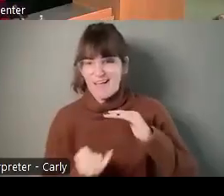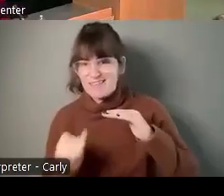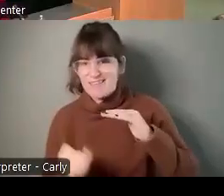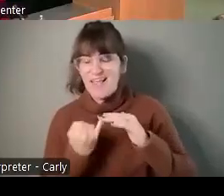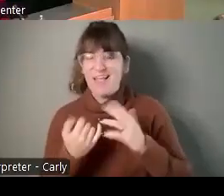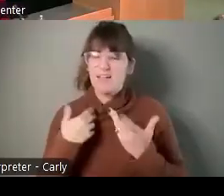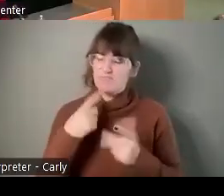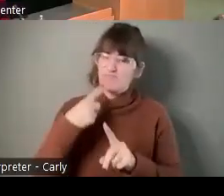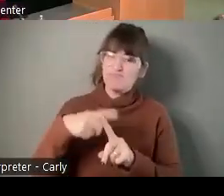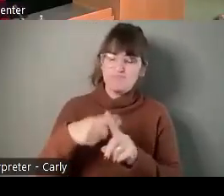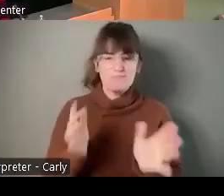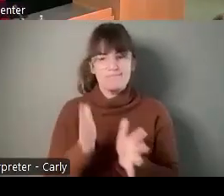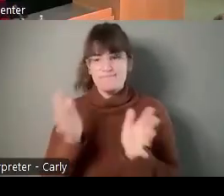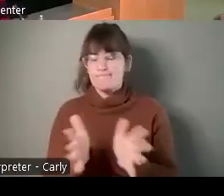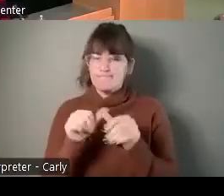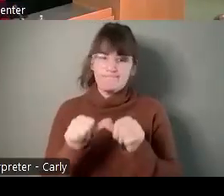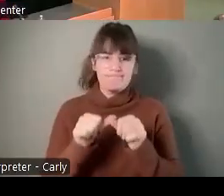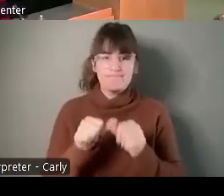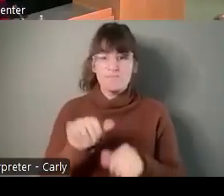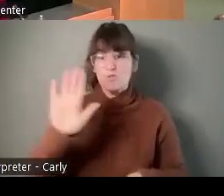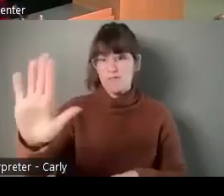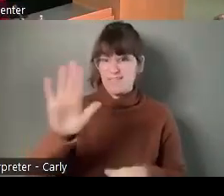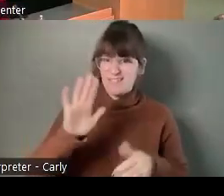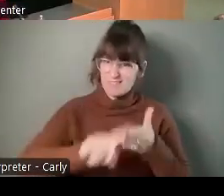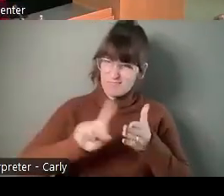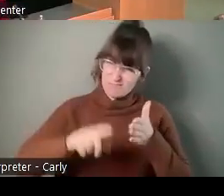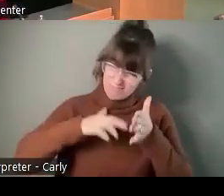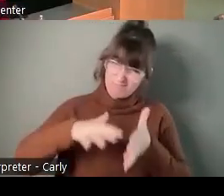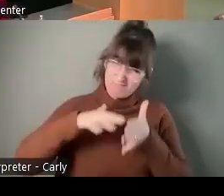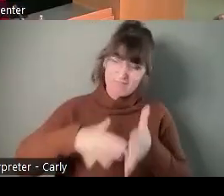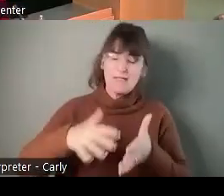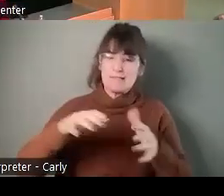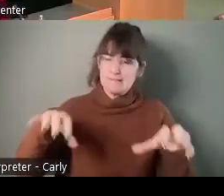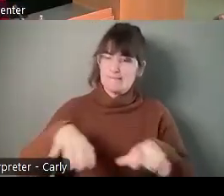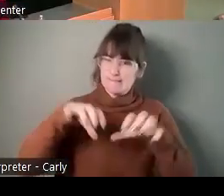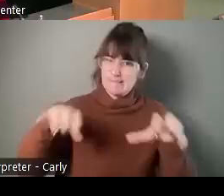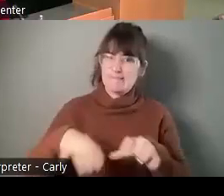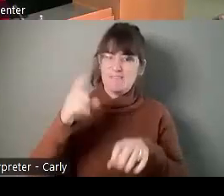so his groundbreaking study was done for a very long time. It was over the course of five years